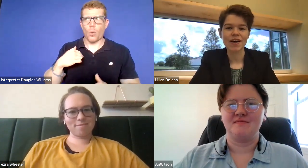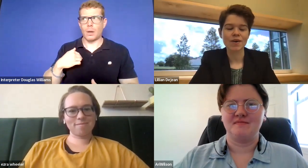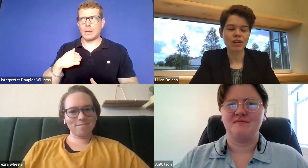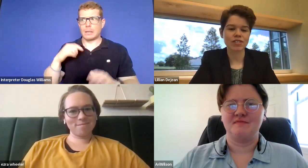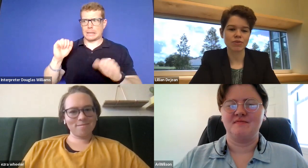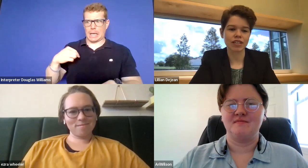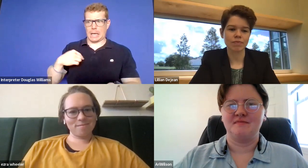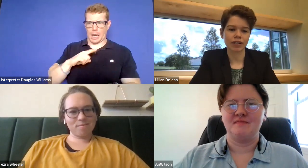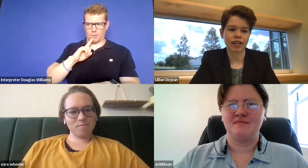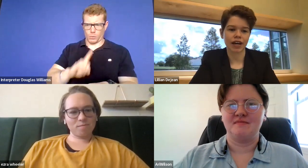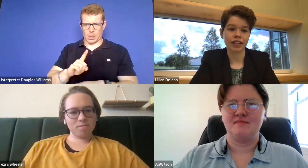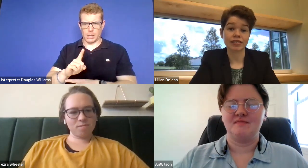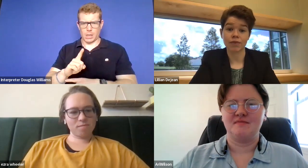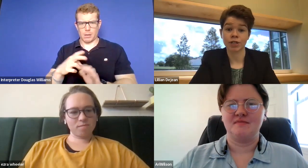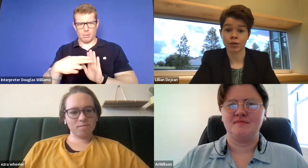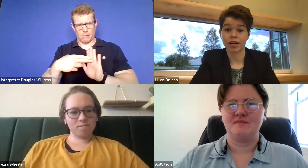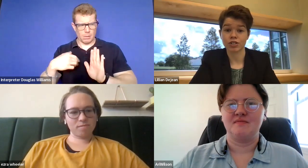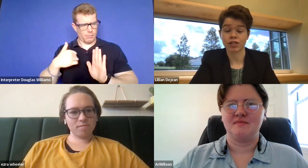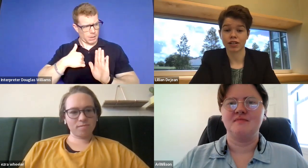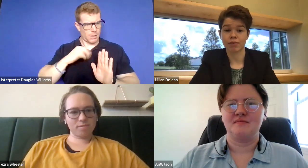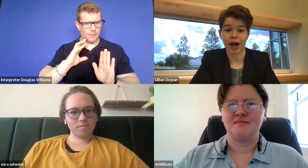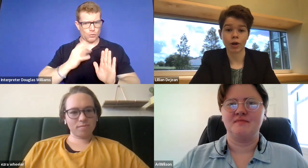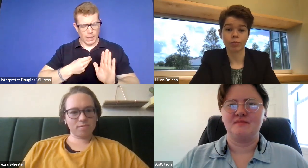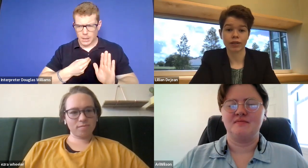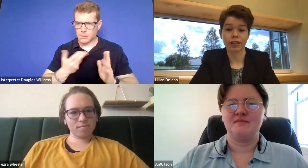Trans. but it's really about that that self determination and empowerment.